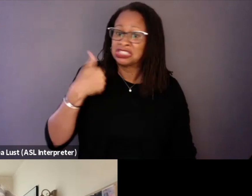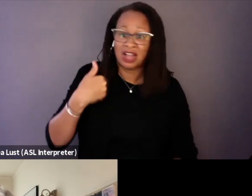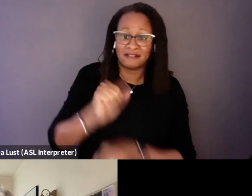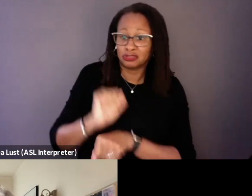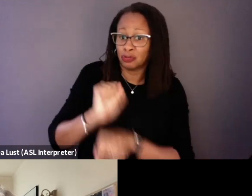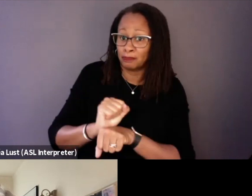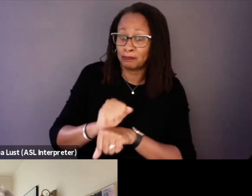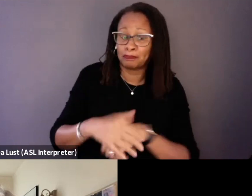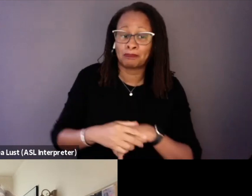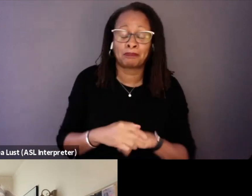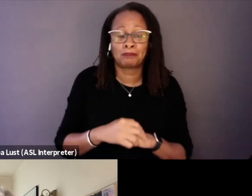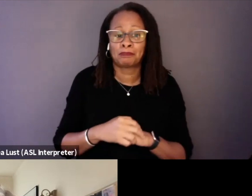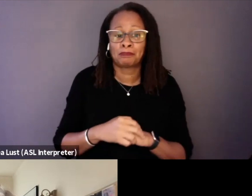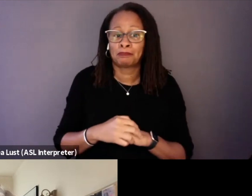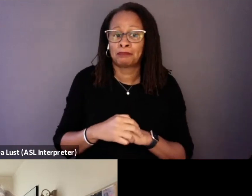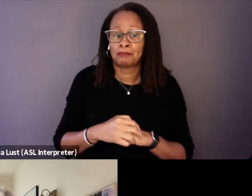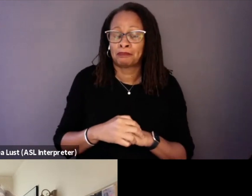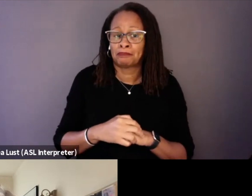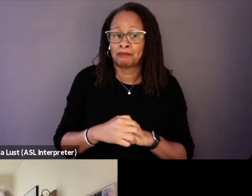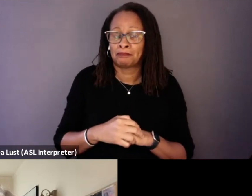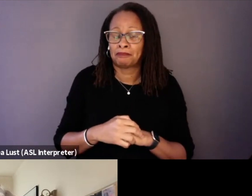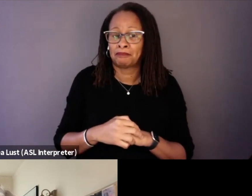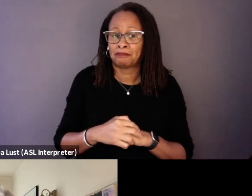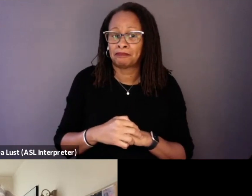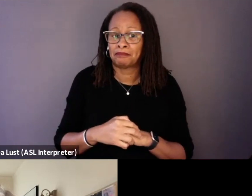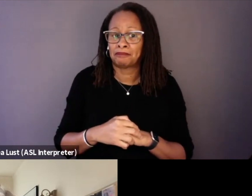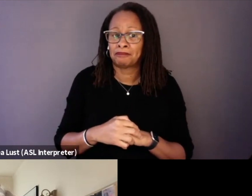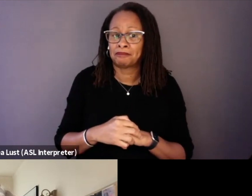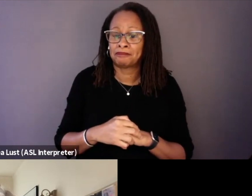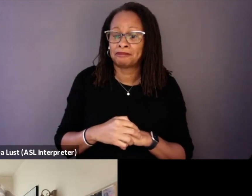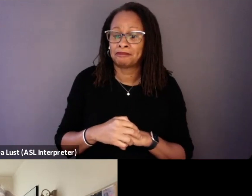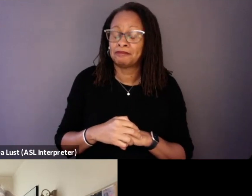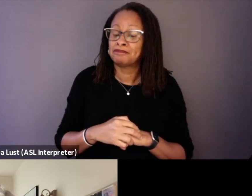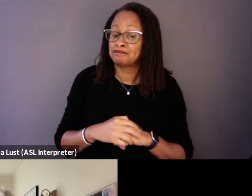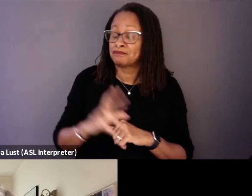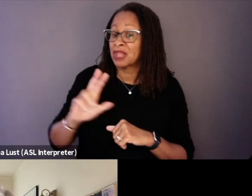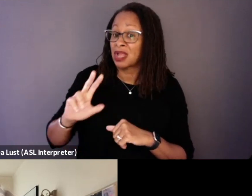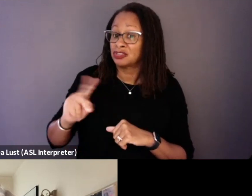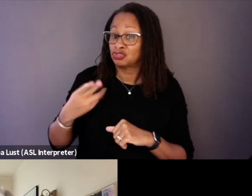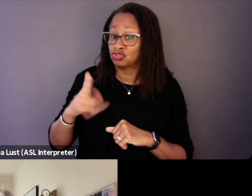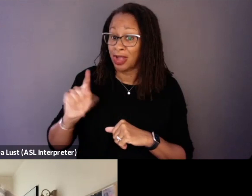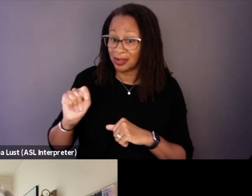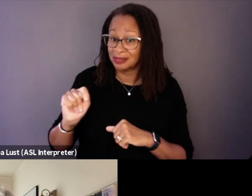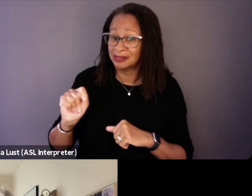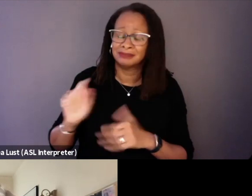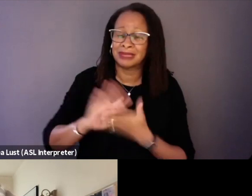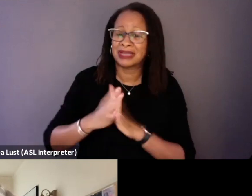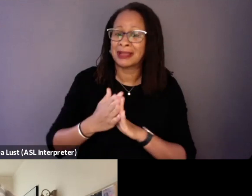They basically... chat had become a means to an end itself.